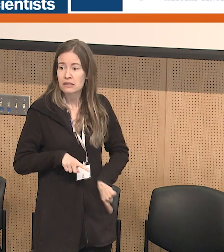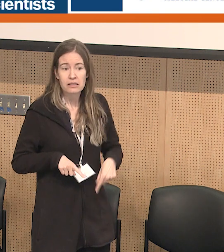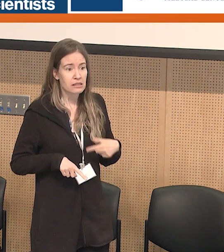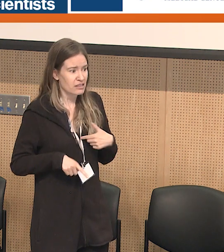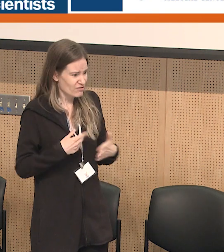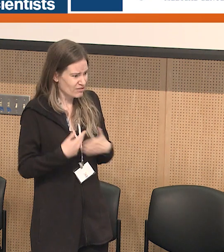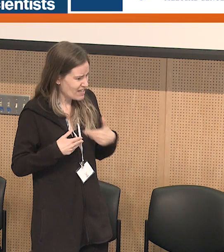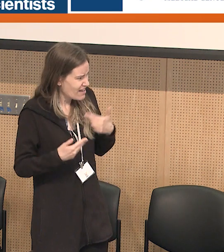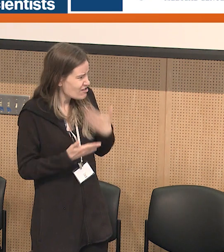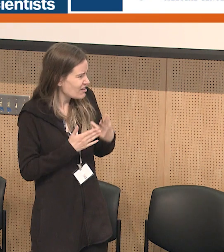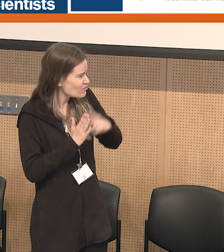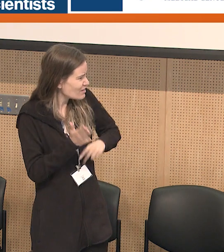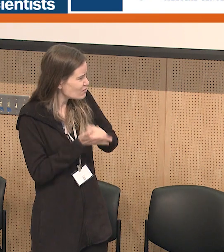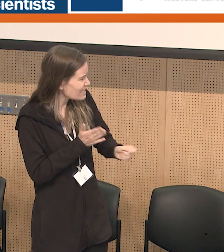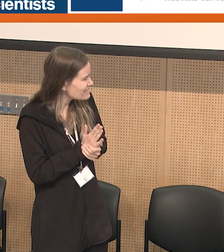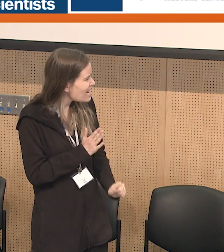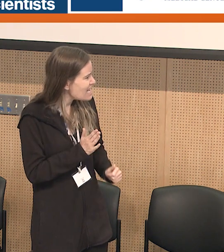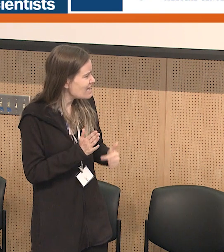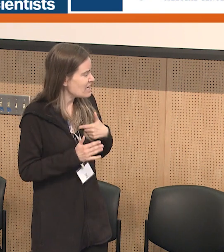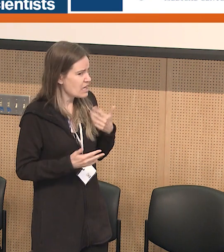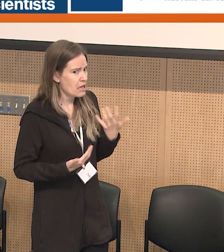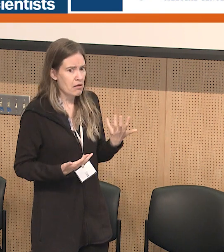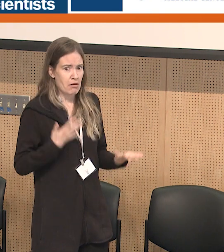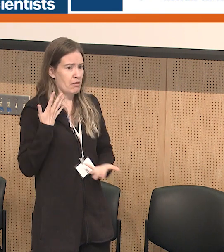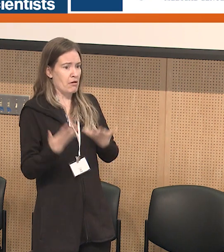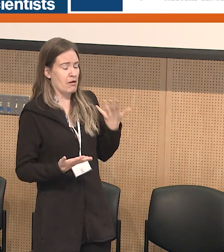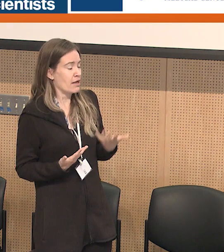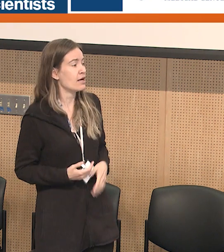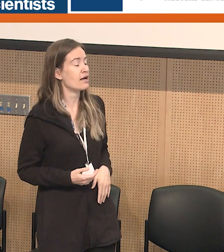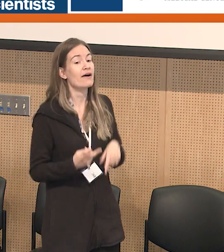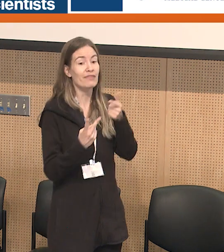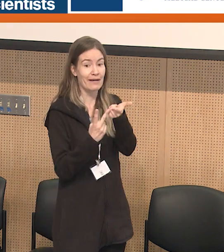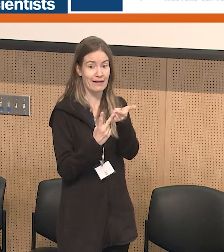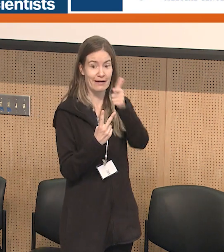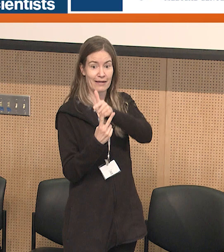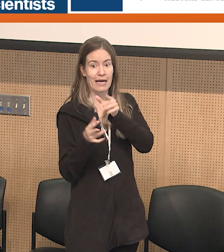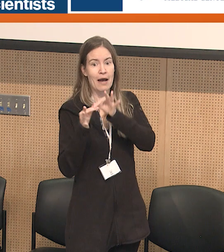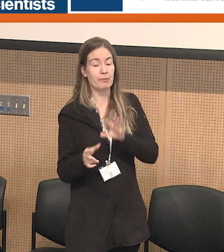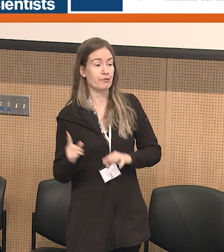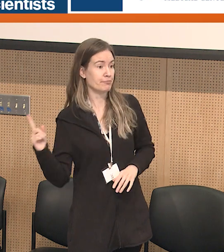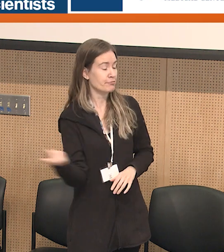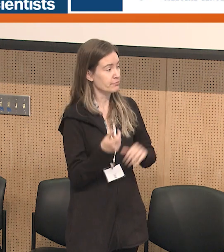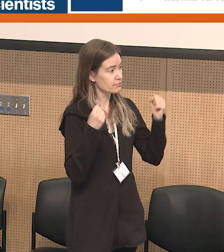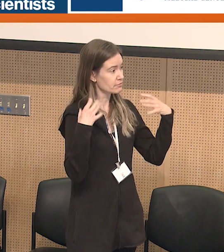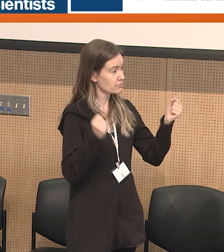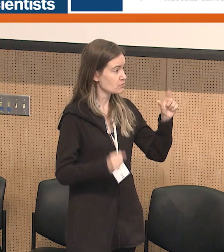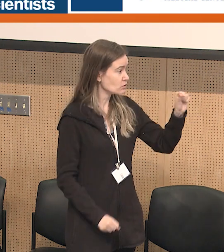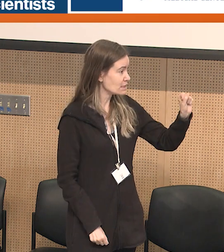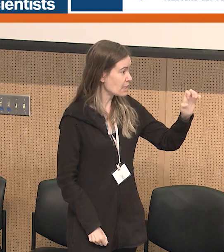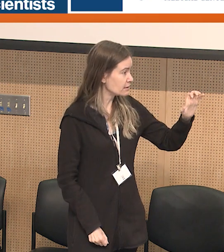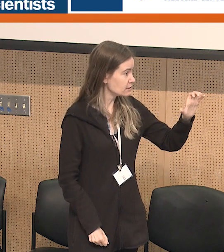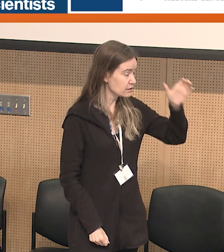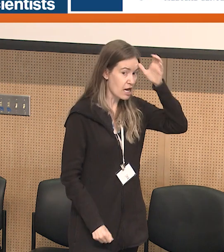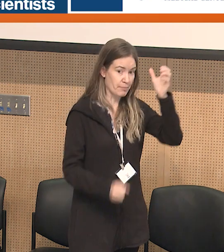and I didn't want to feel like somebody wouldn't-- that I wasn't intelligent to be able to understand the concepts, but as soon as it was explained to me